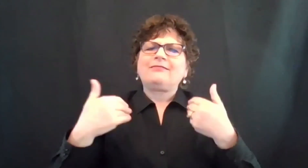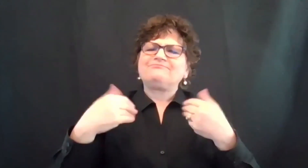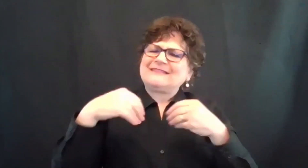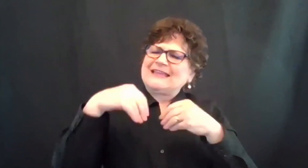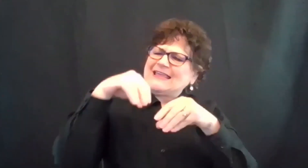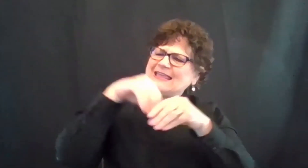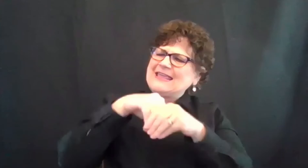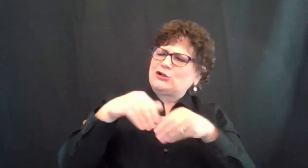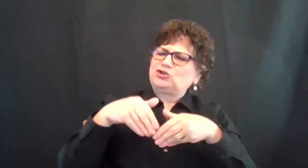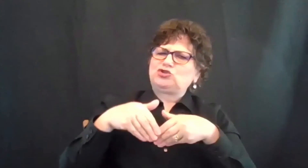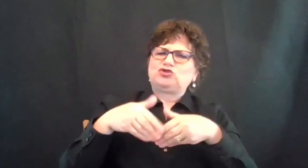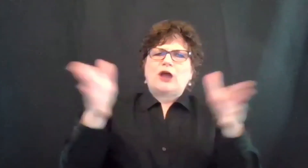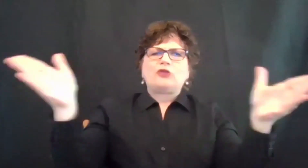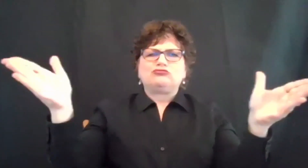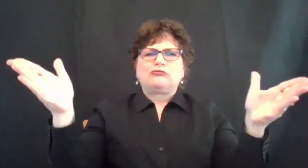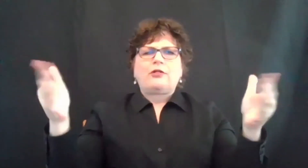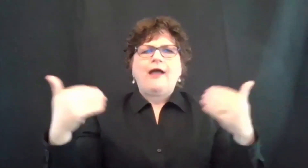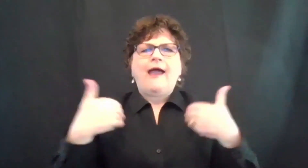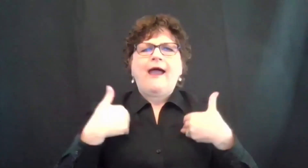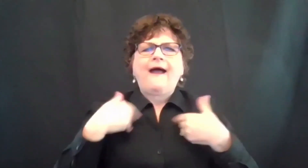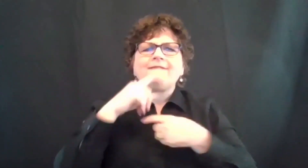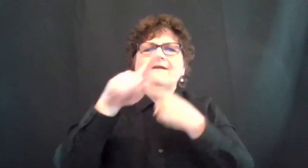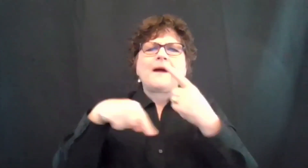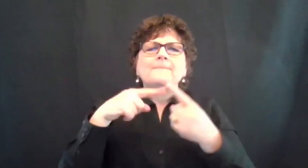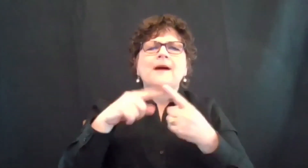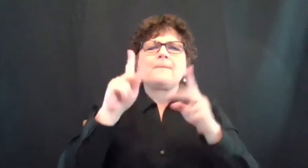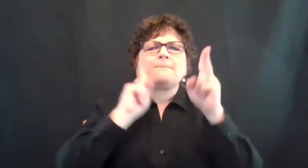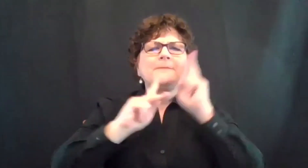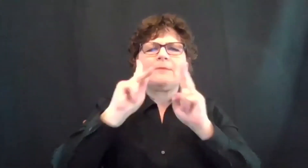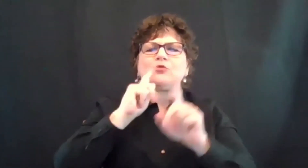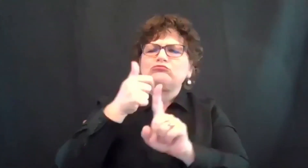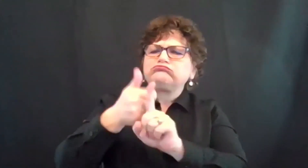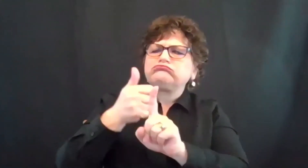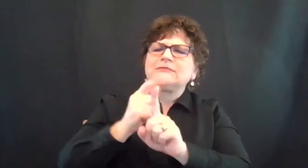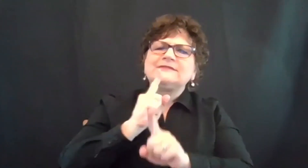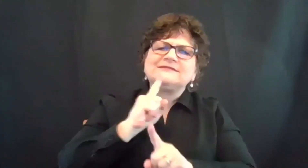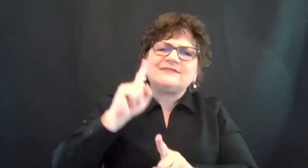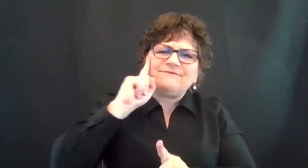that people in general have about people who are deaf,